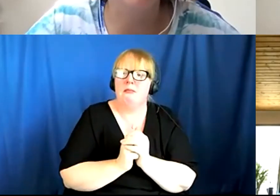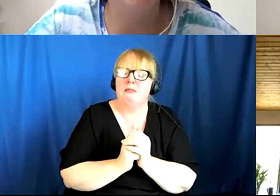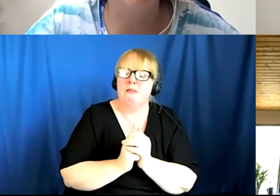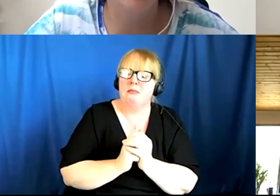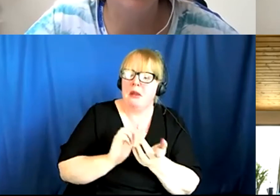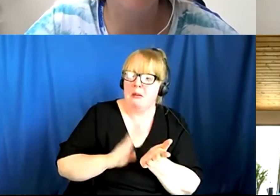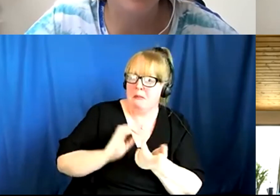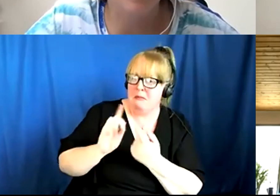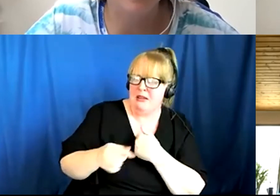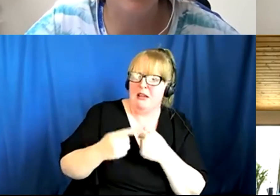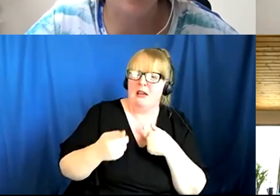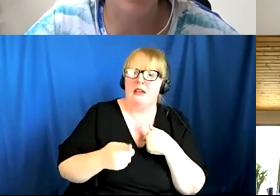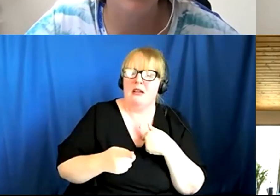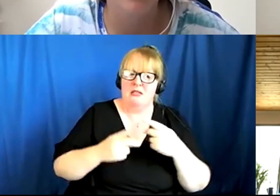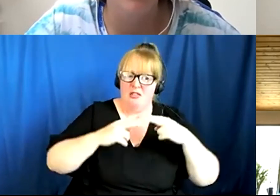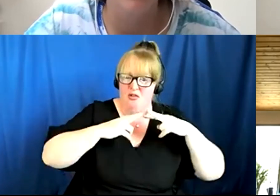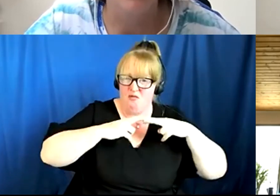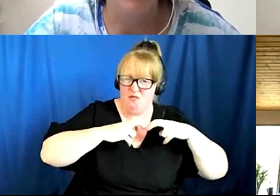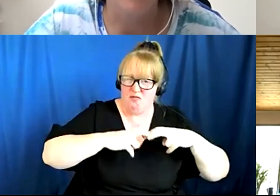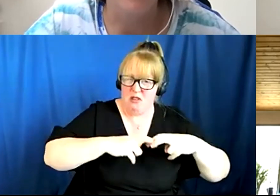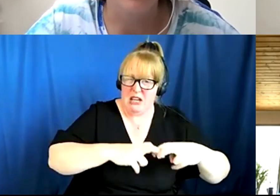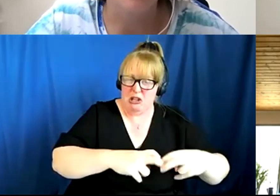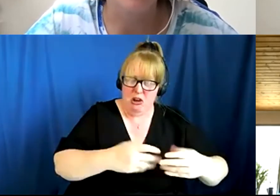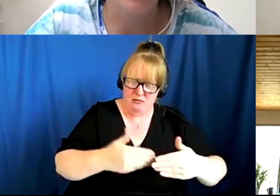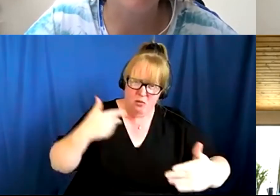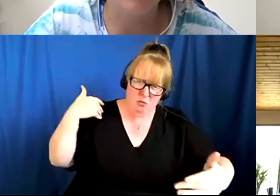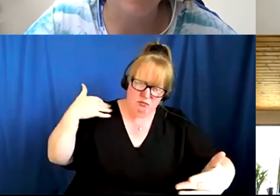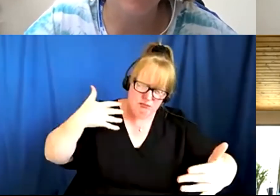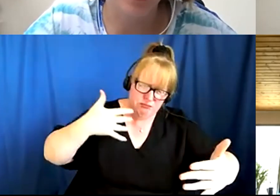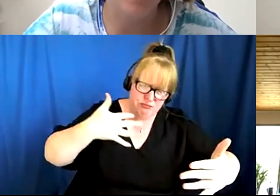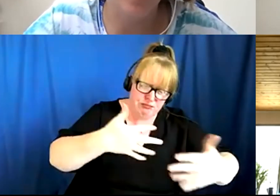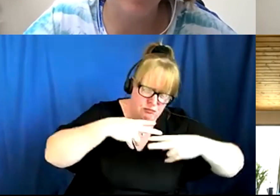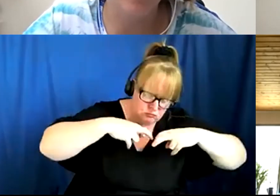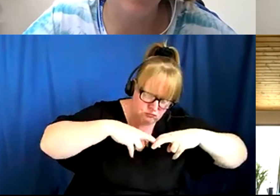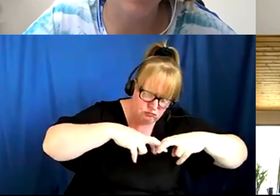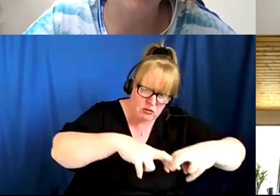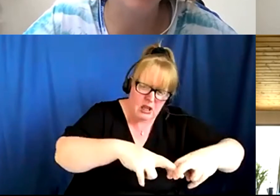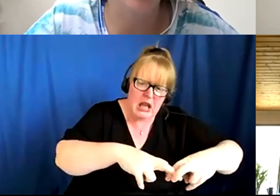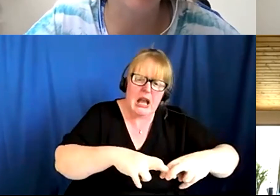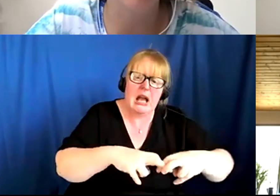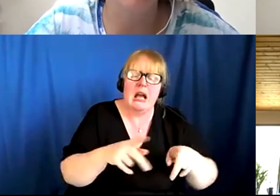long period of research, usually. And I spent, for example, in terms of Roma community,